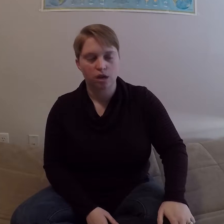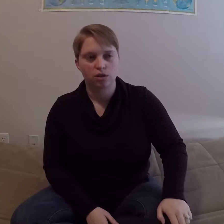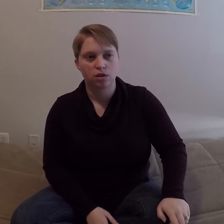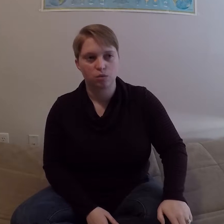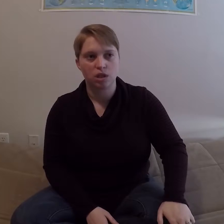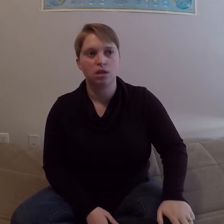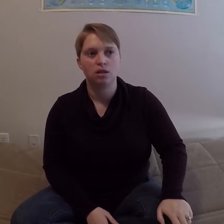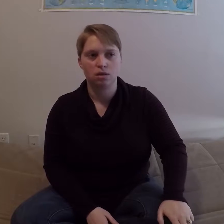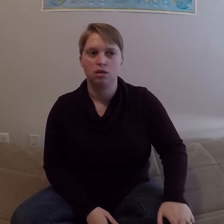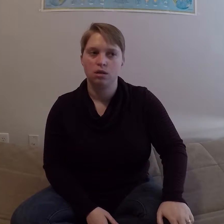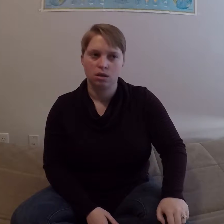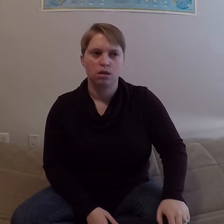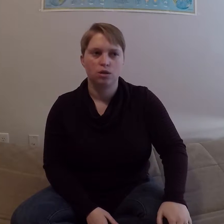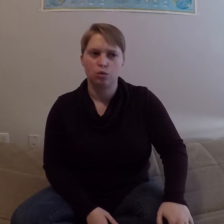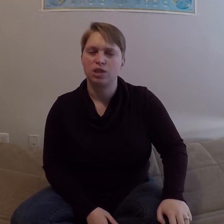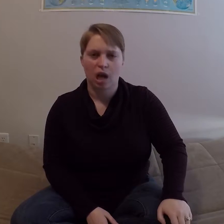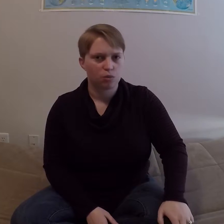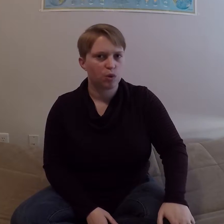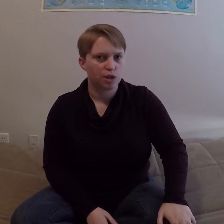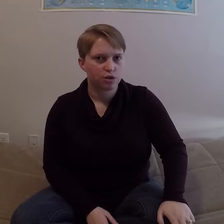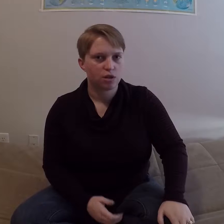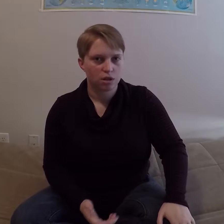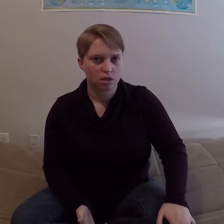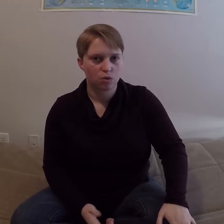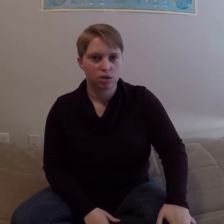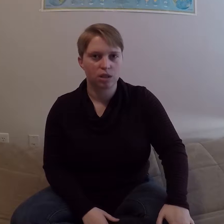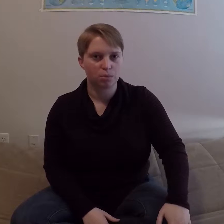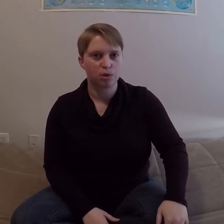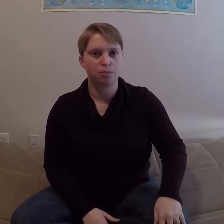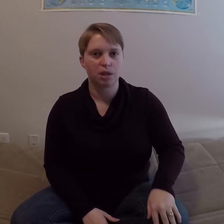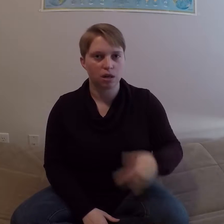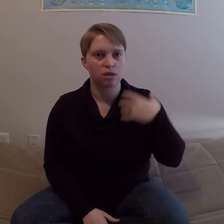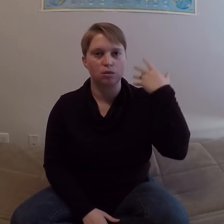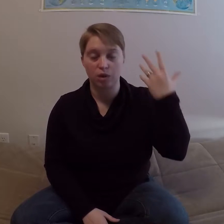conscious. We do sound weird to you simply because we